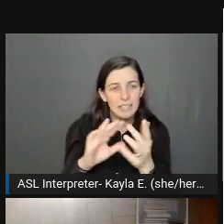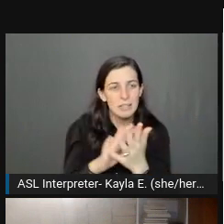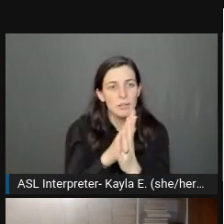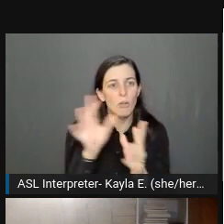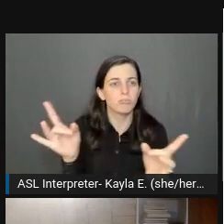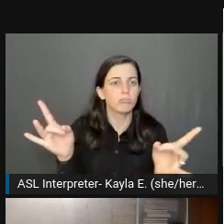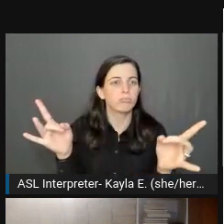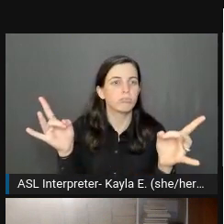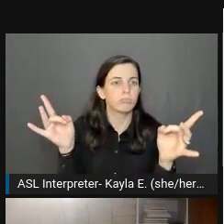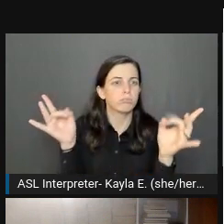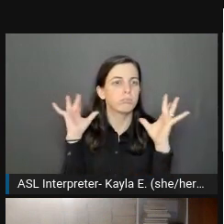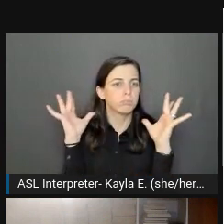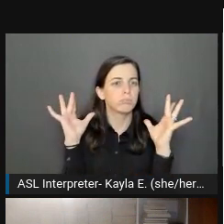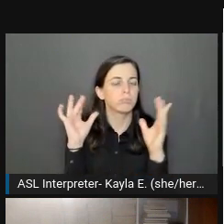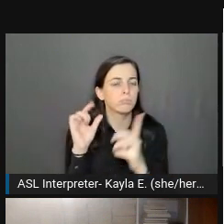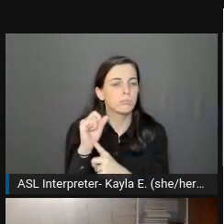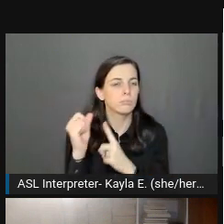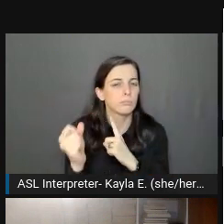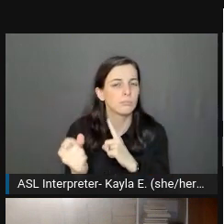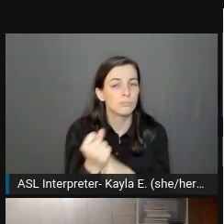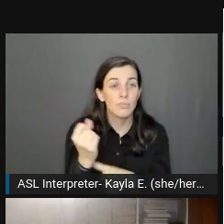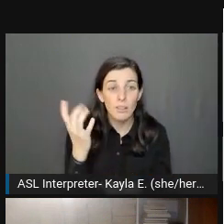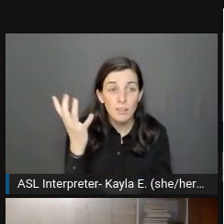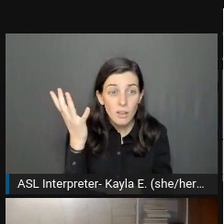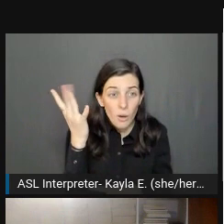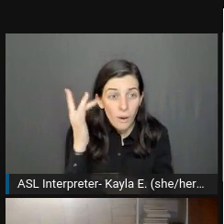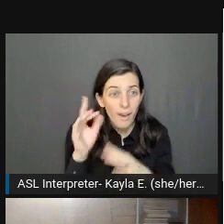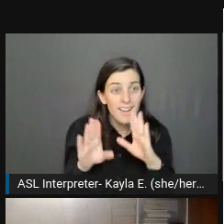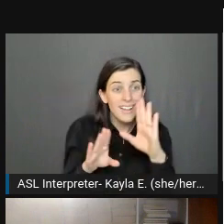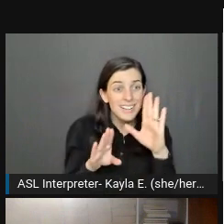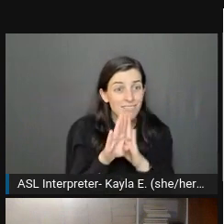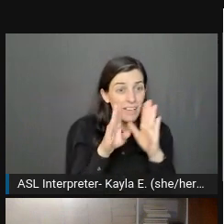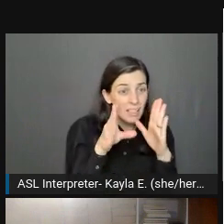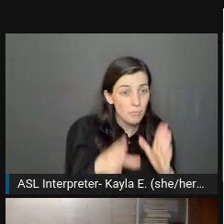just because developers and designers don't have accessibility in mind.